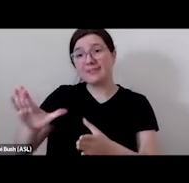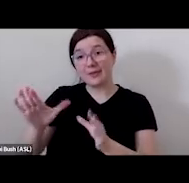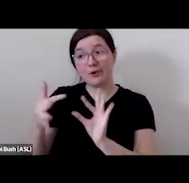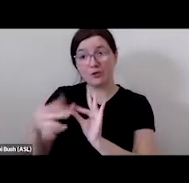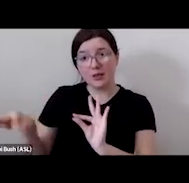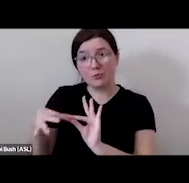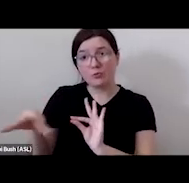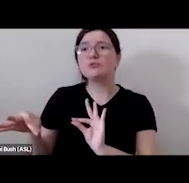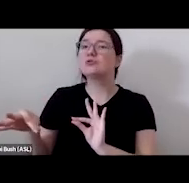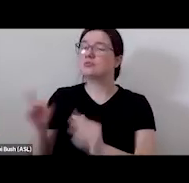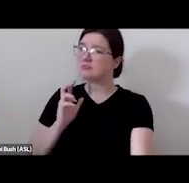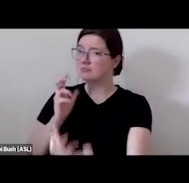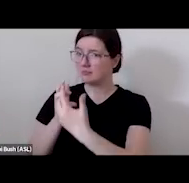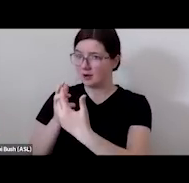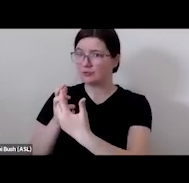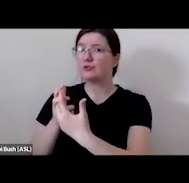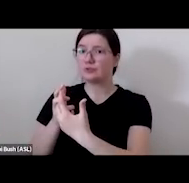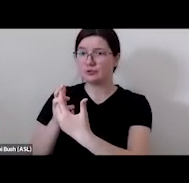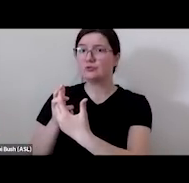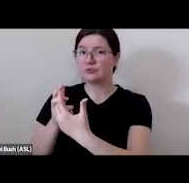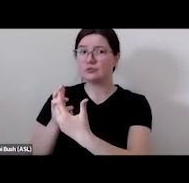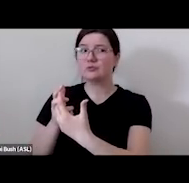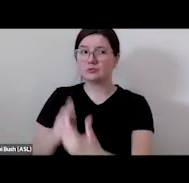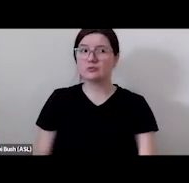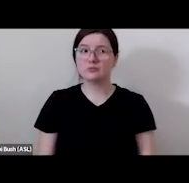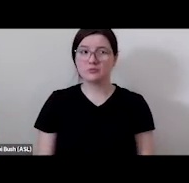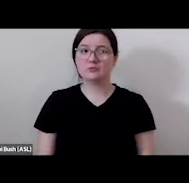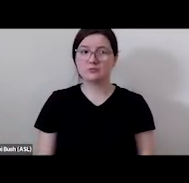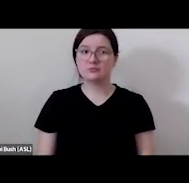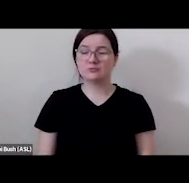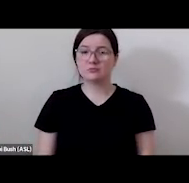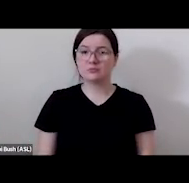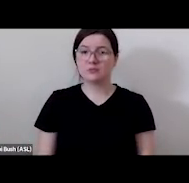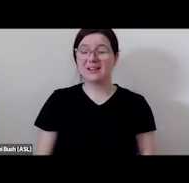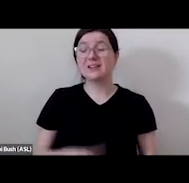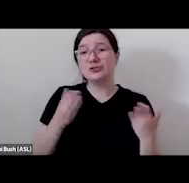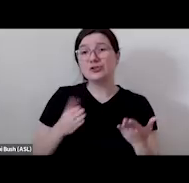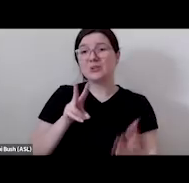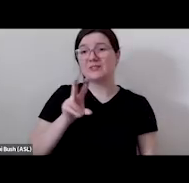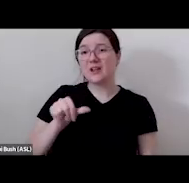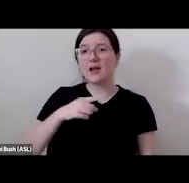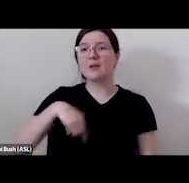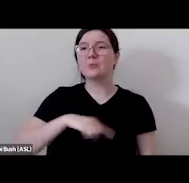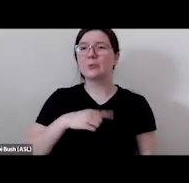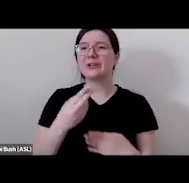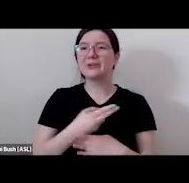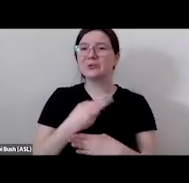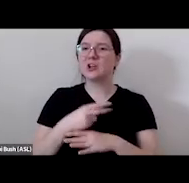We really use here at the VA a strengths-based, veteran centric model so that we can always refer back